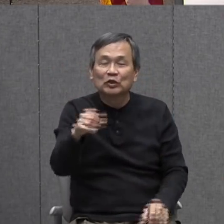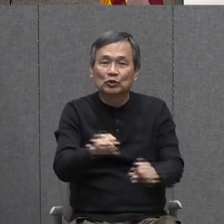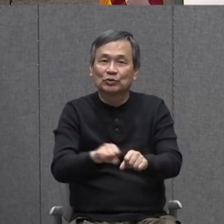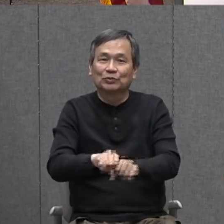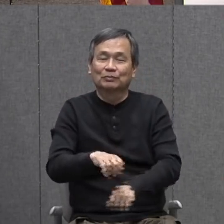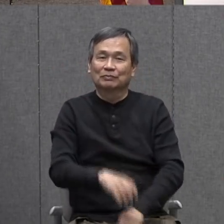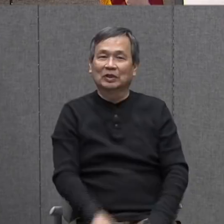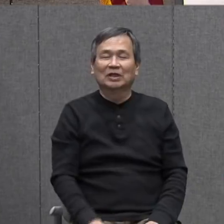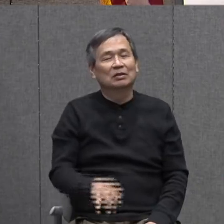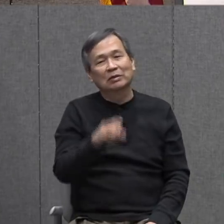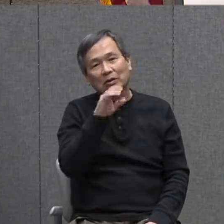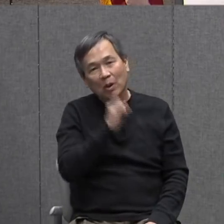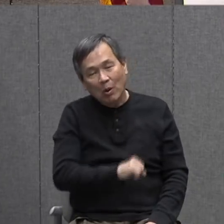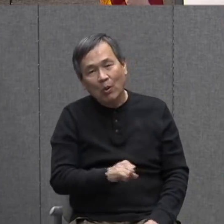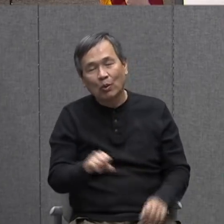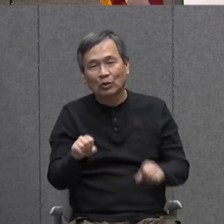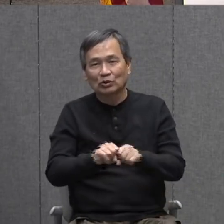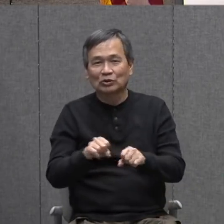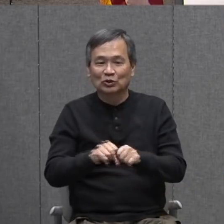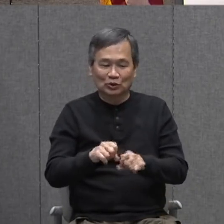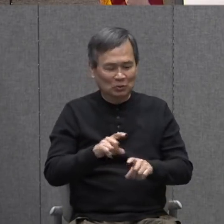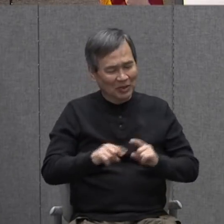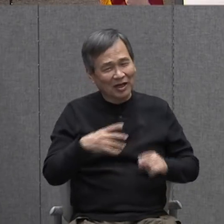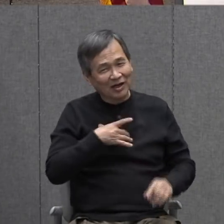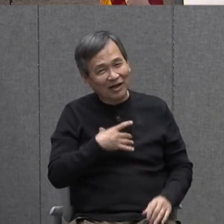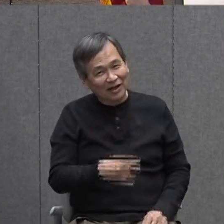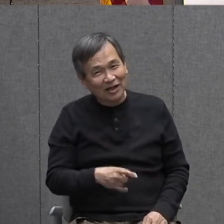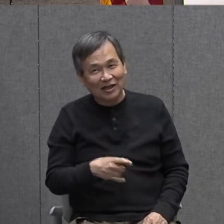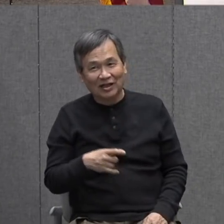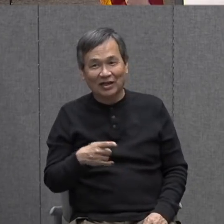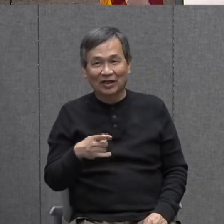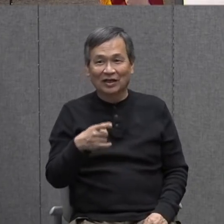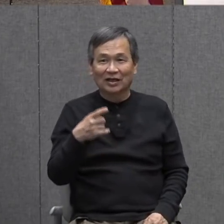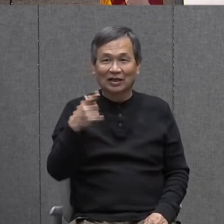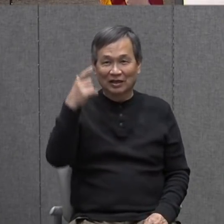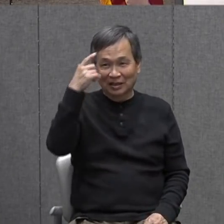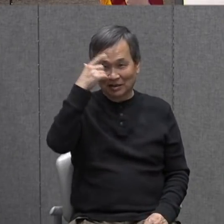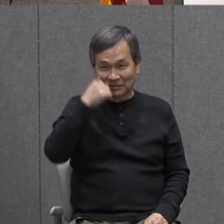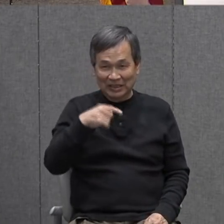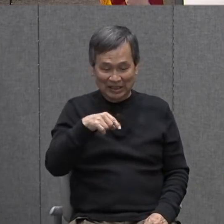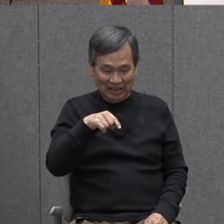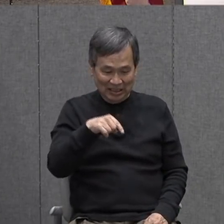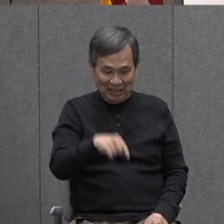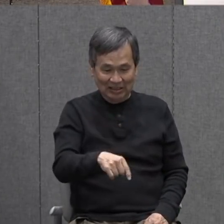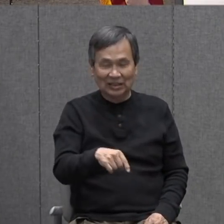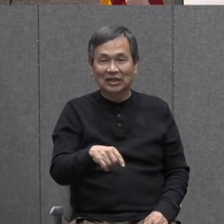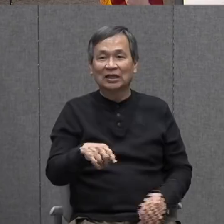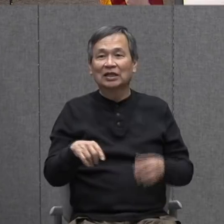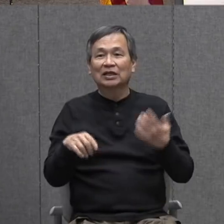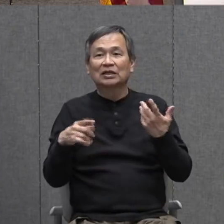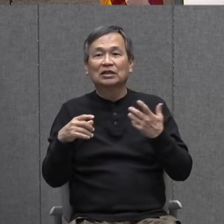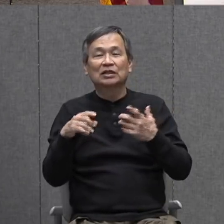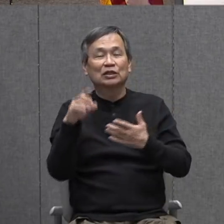but I like that it still sparkles and shines. Plus pro tip, drawing shoes is actually really fun